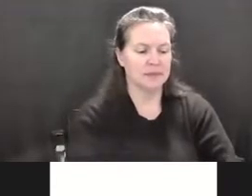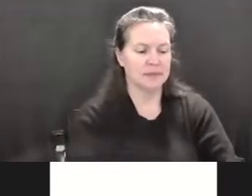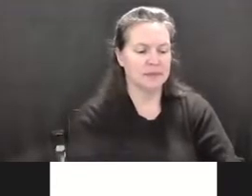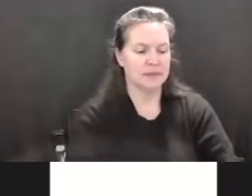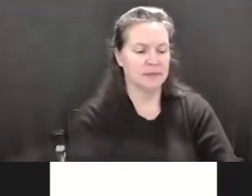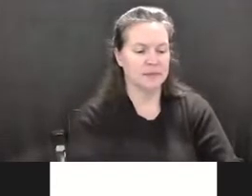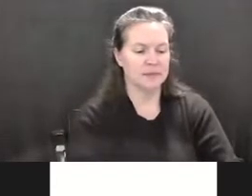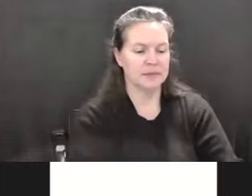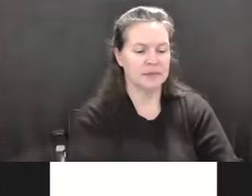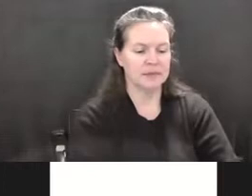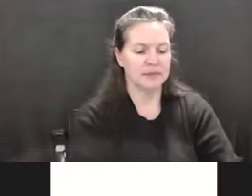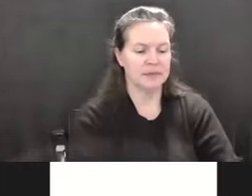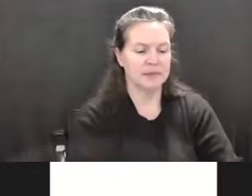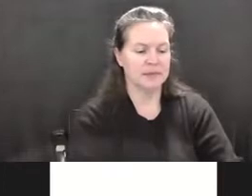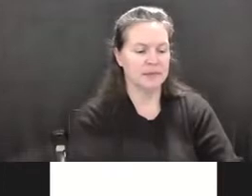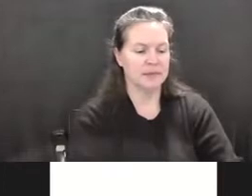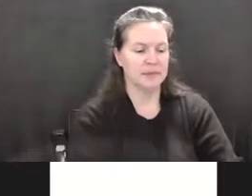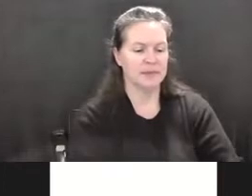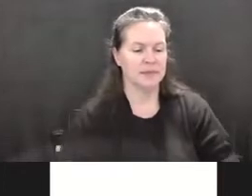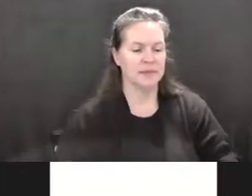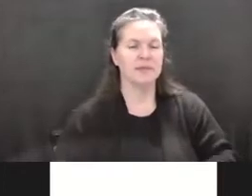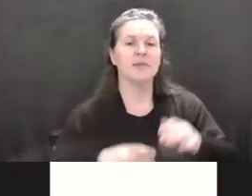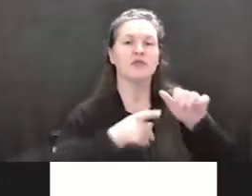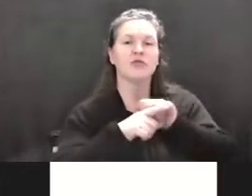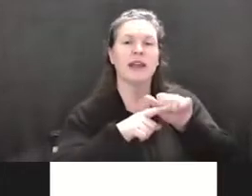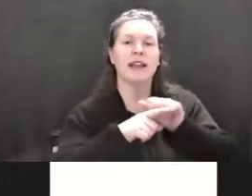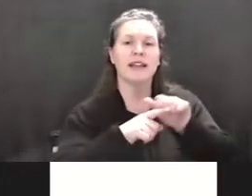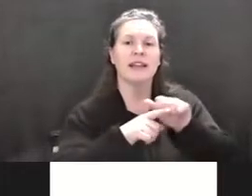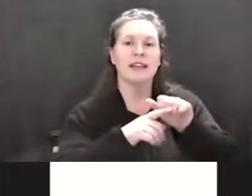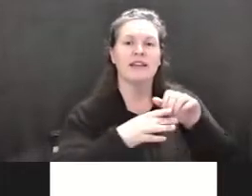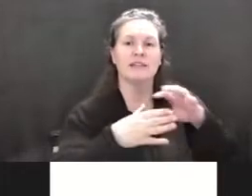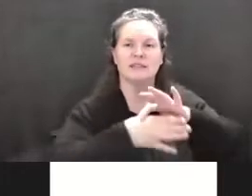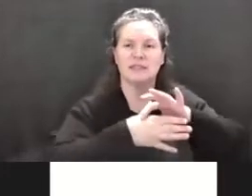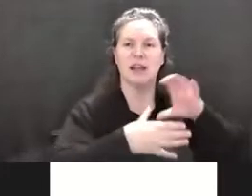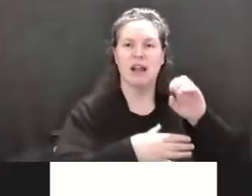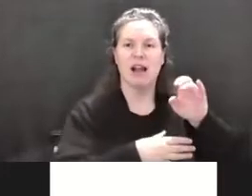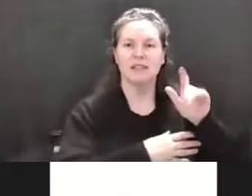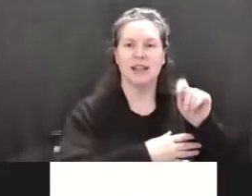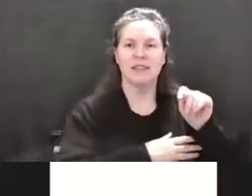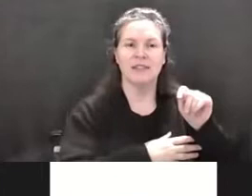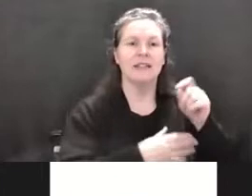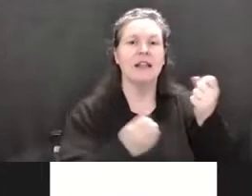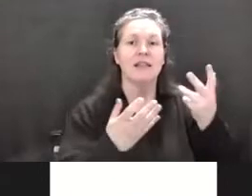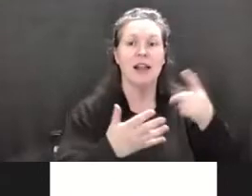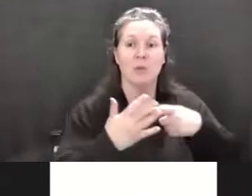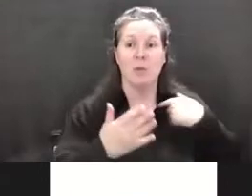So, the training content. A lot of what we noticed was